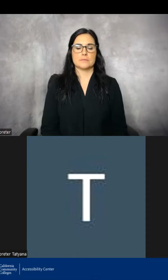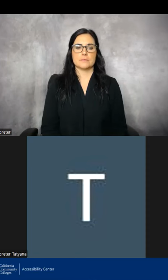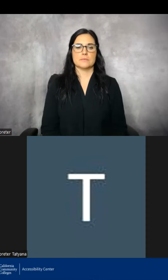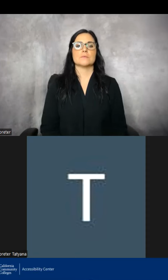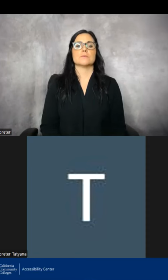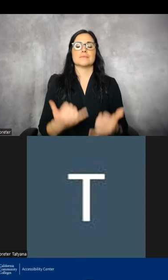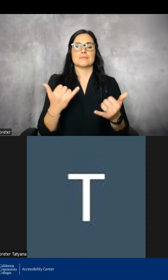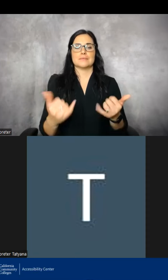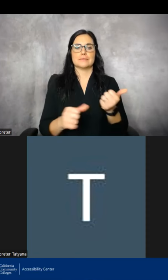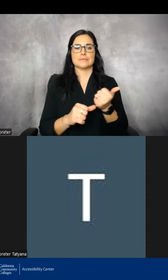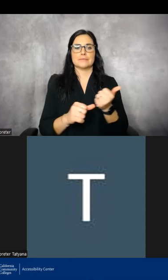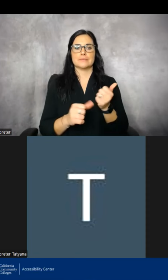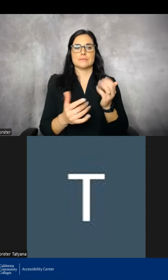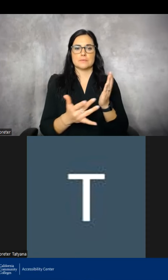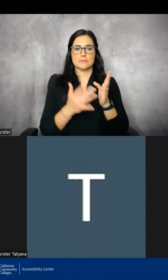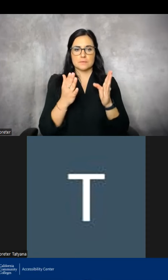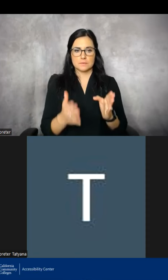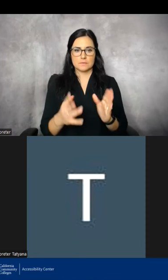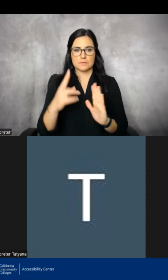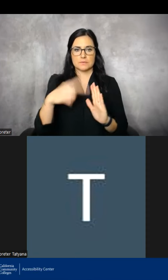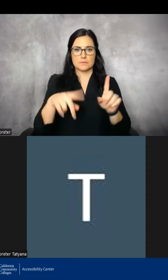such as screen reader announces the table.